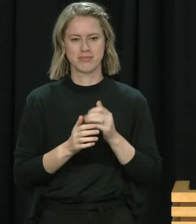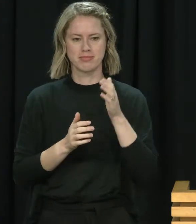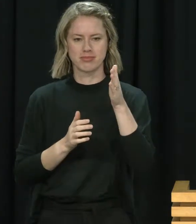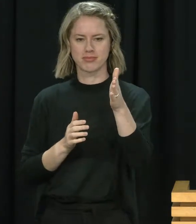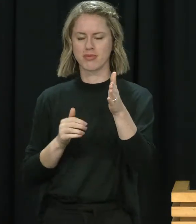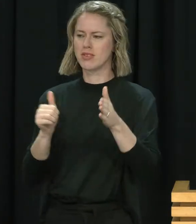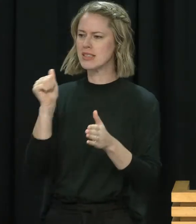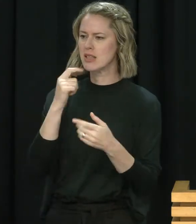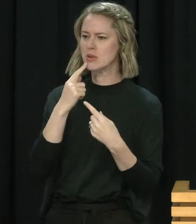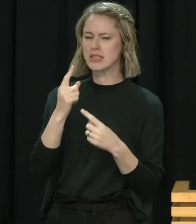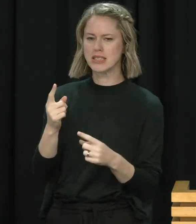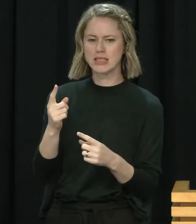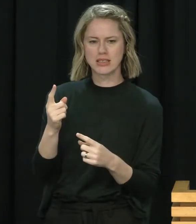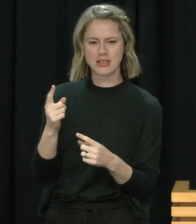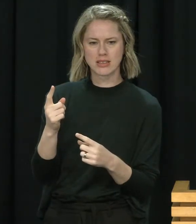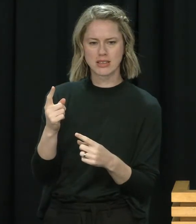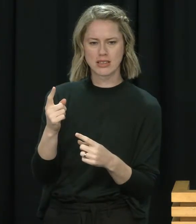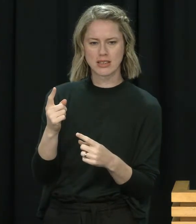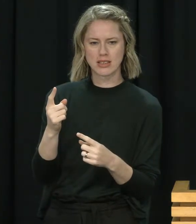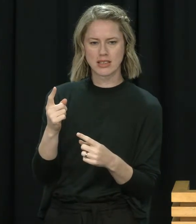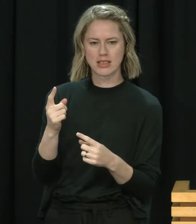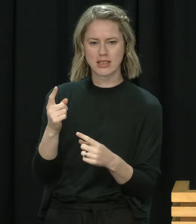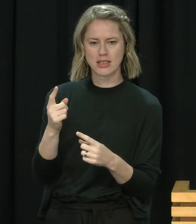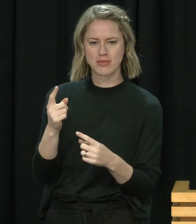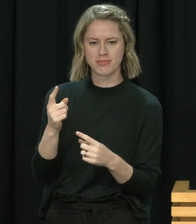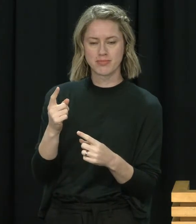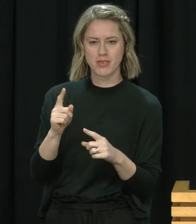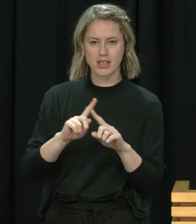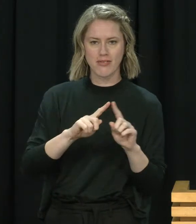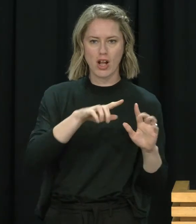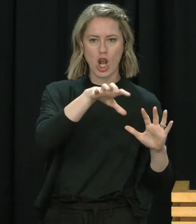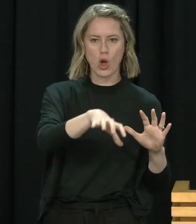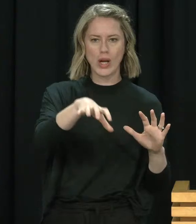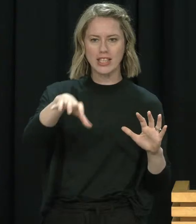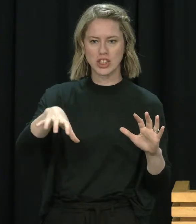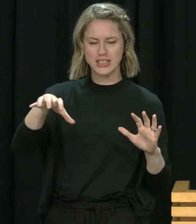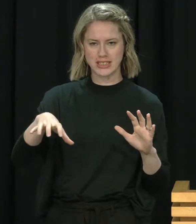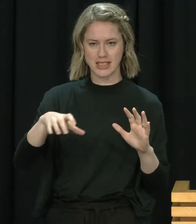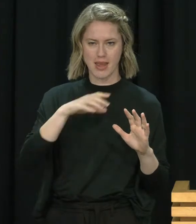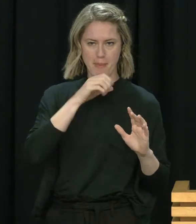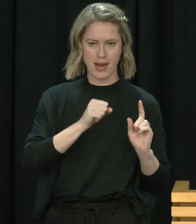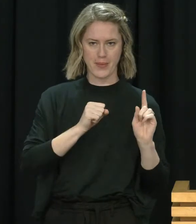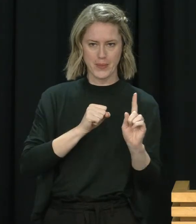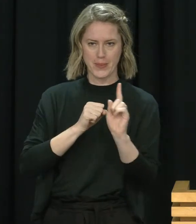there was an elevated risk, we could respond to that without